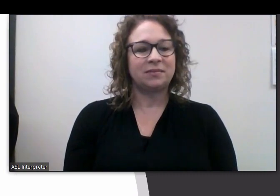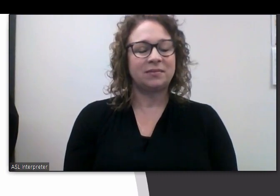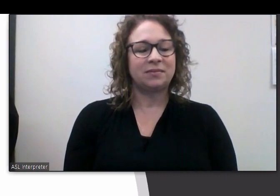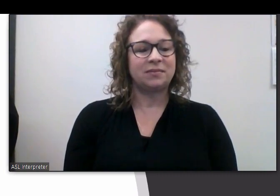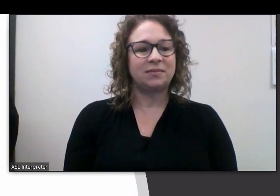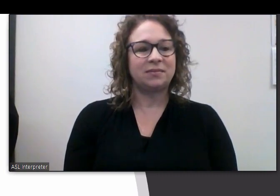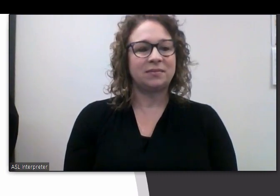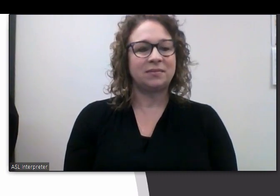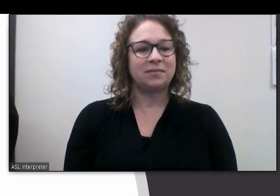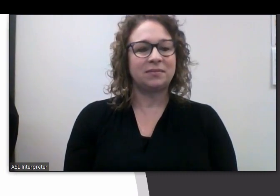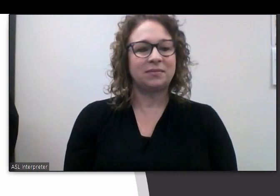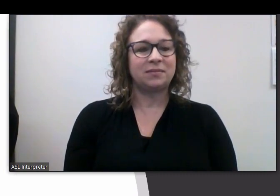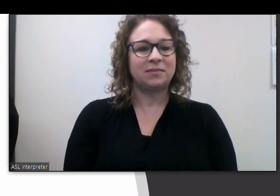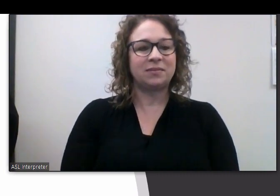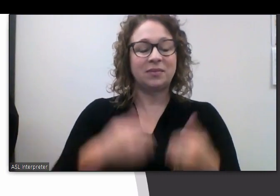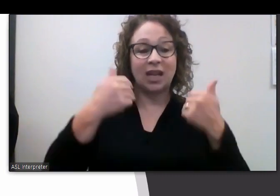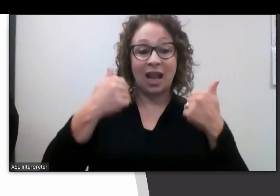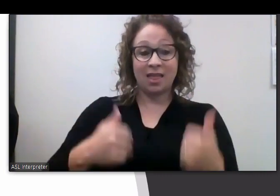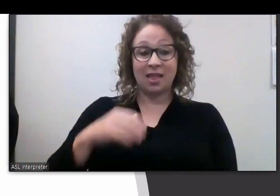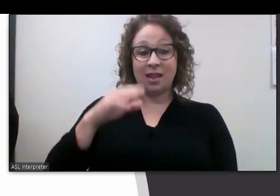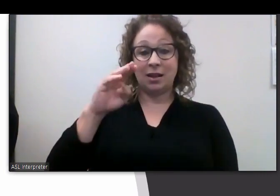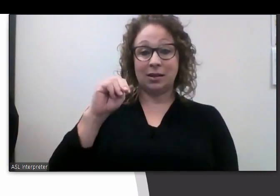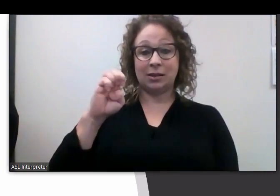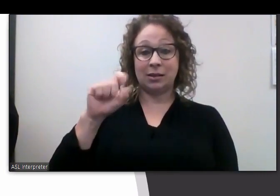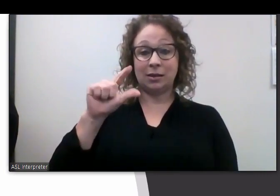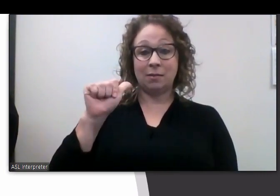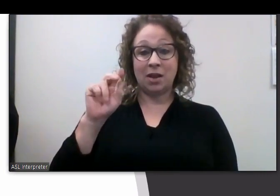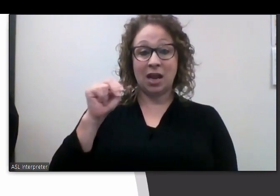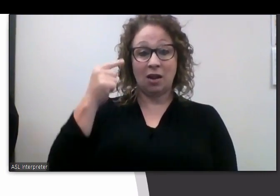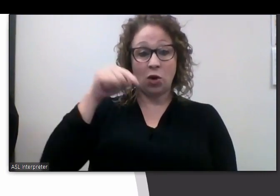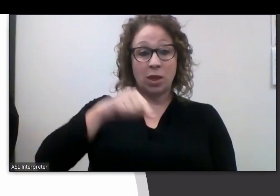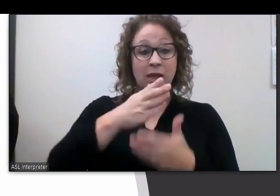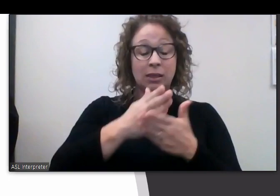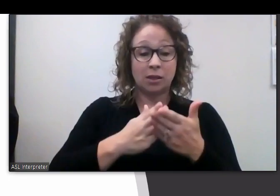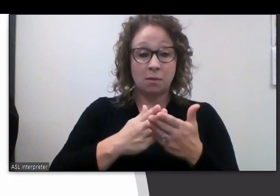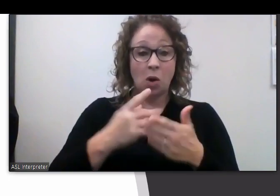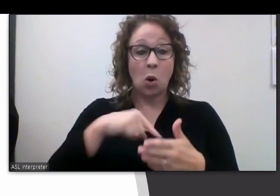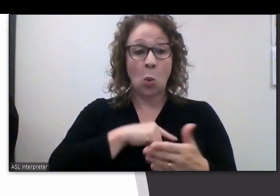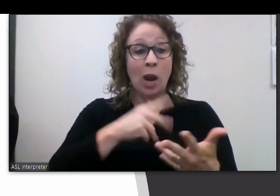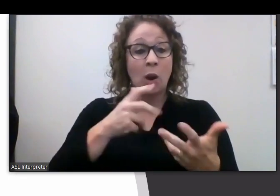(Megan Bostic) This is Megan. For this portion we want to cover some scenarios